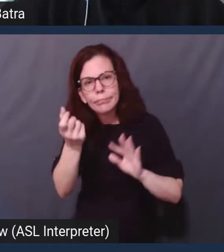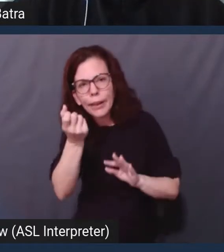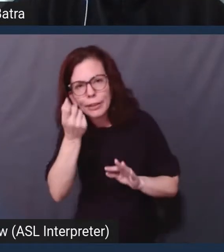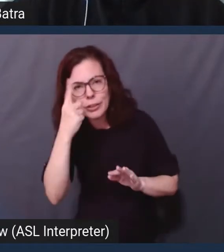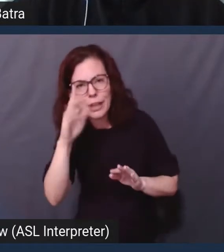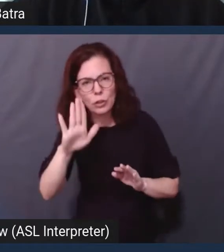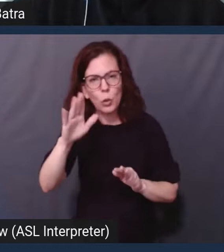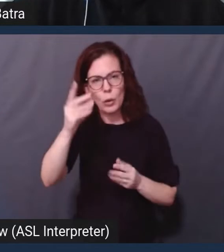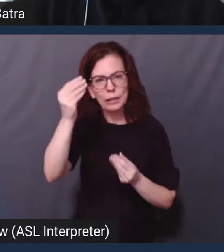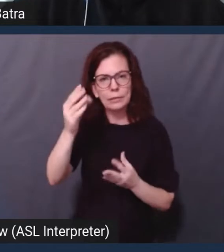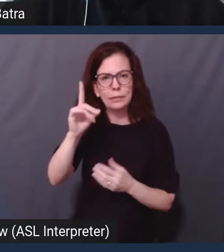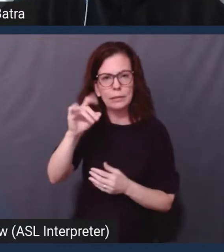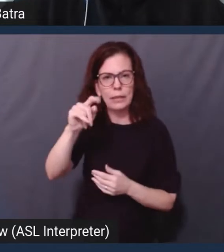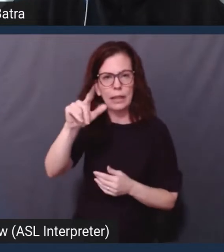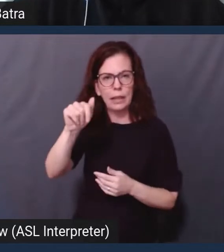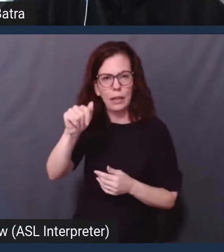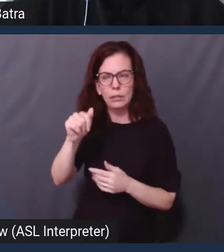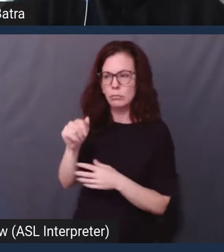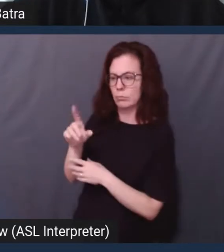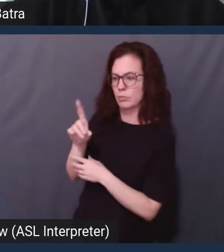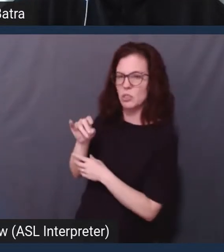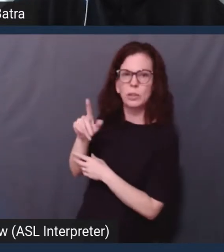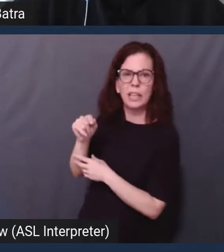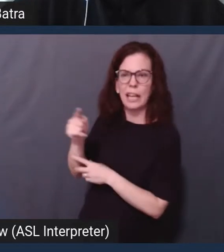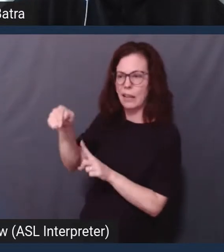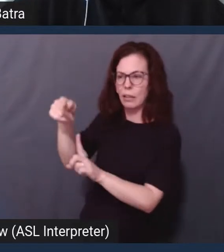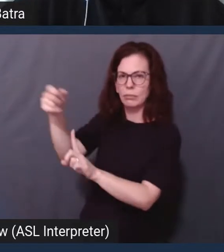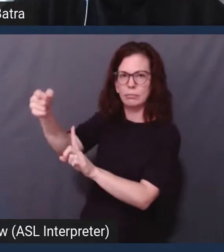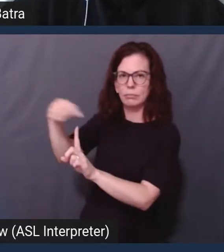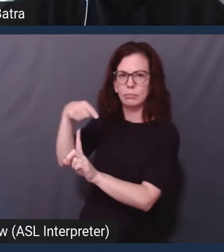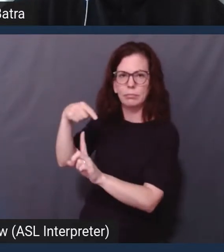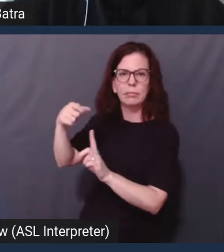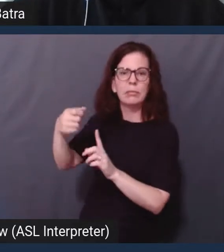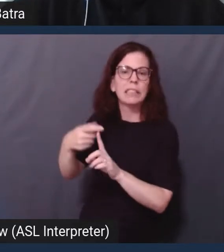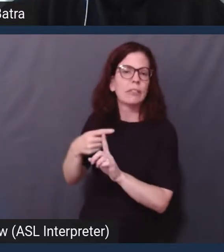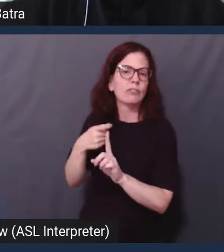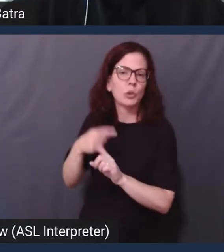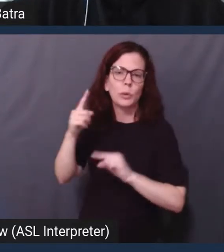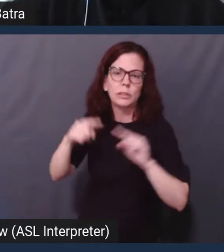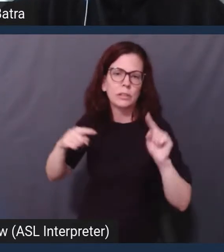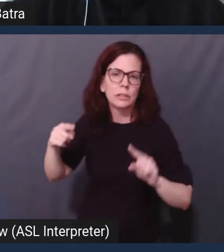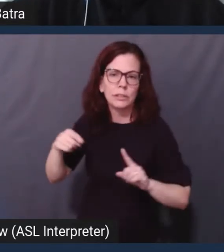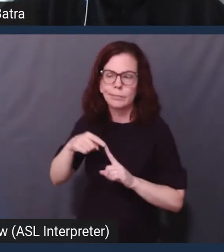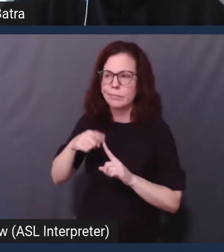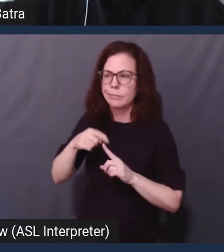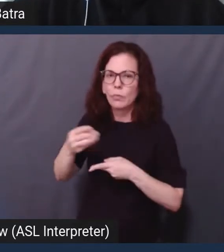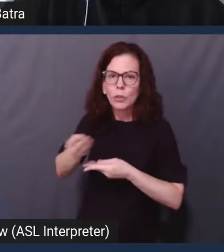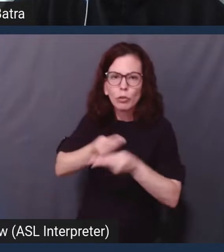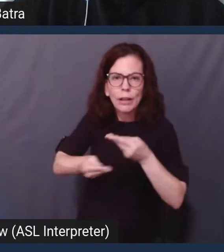So you have data sitting in from various sources. So you might have transaction data sitting in your database,